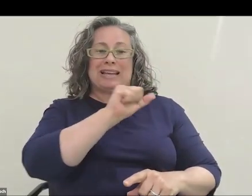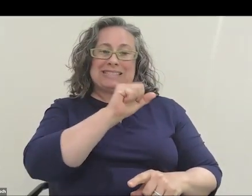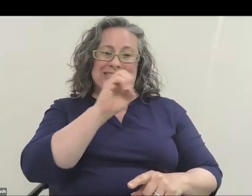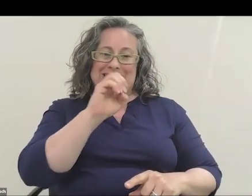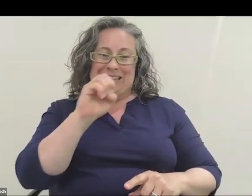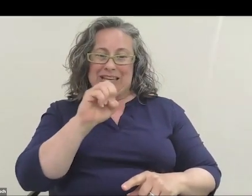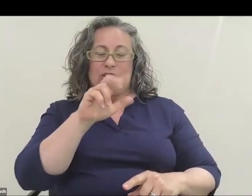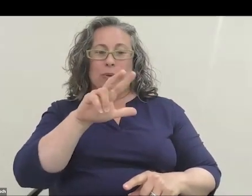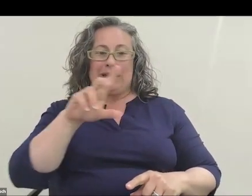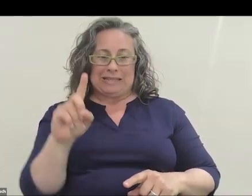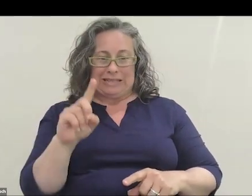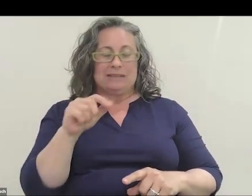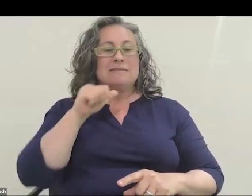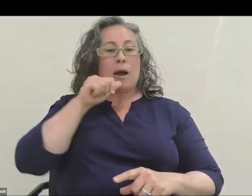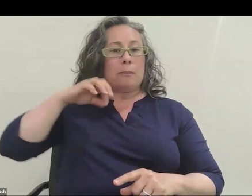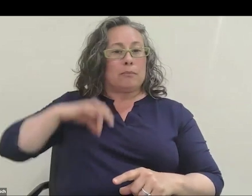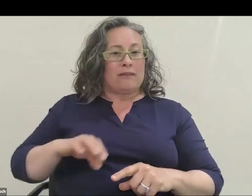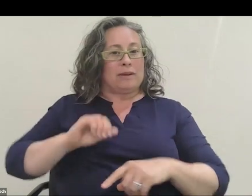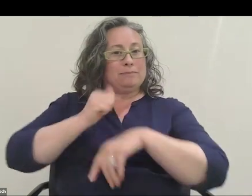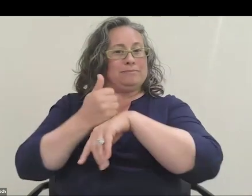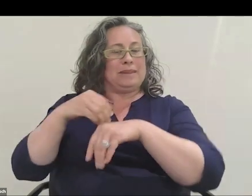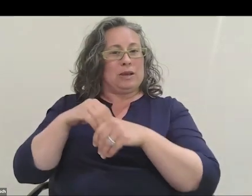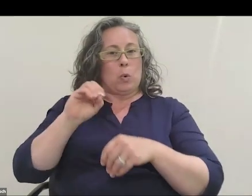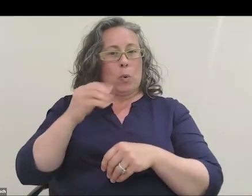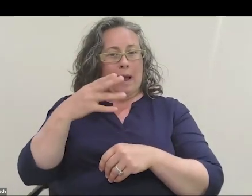It's a nonprofit that's based in Ohio in the United States.